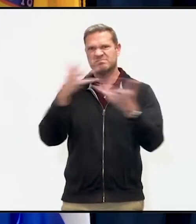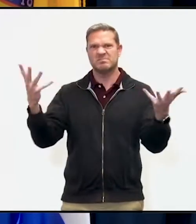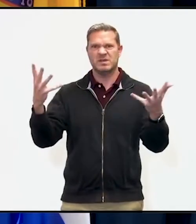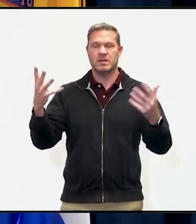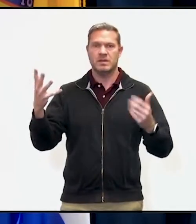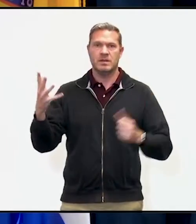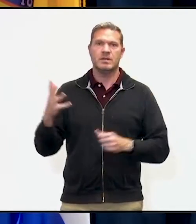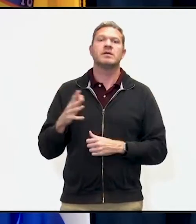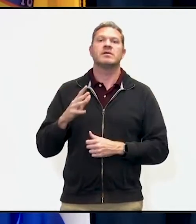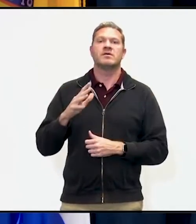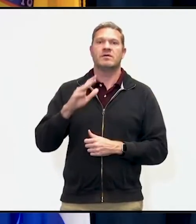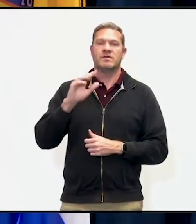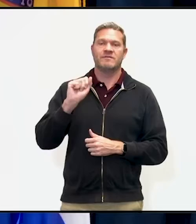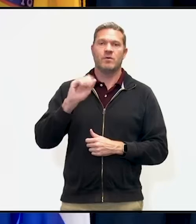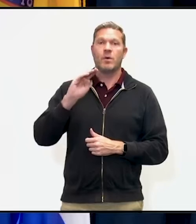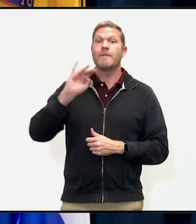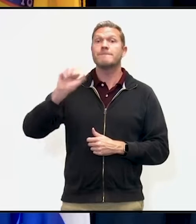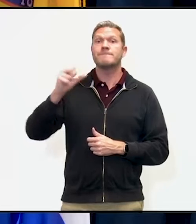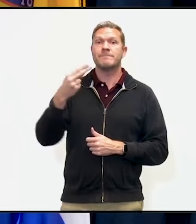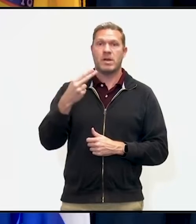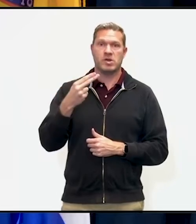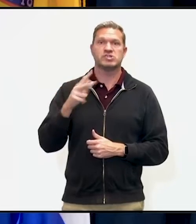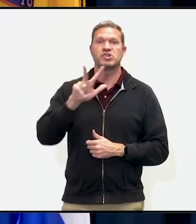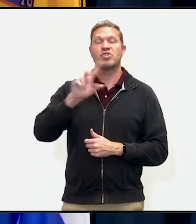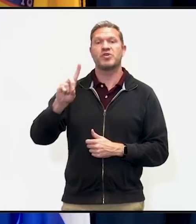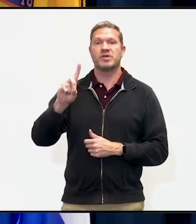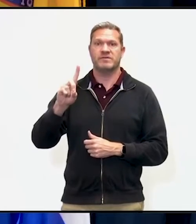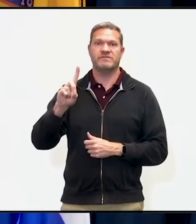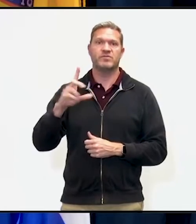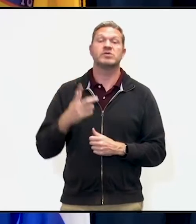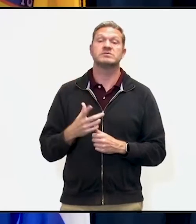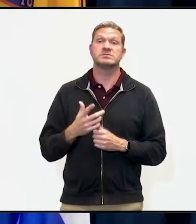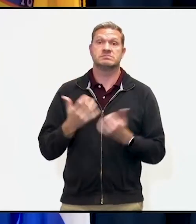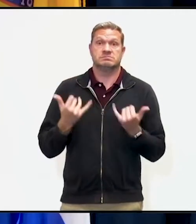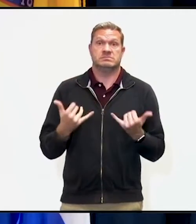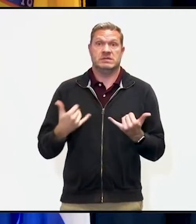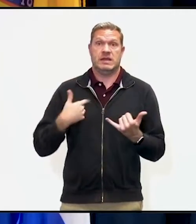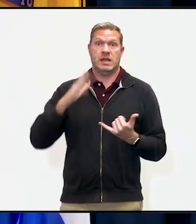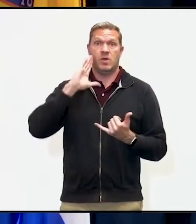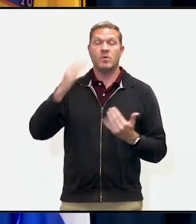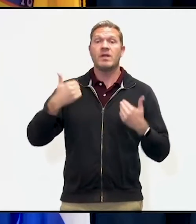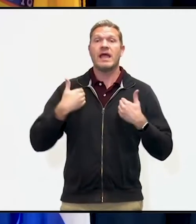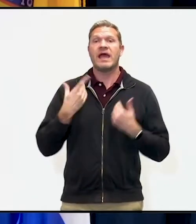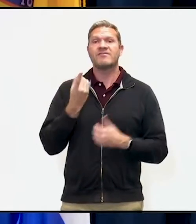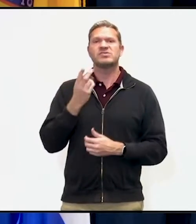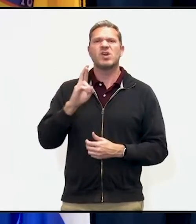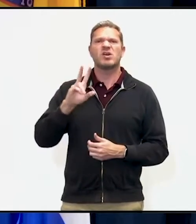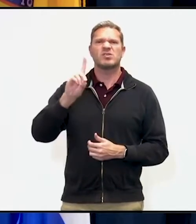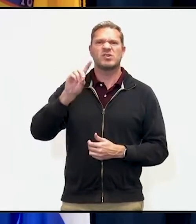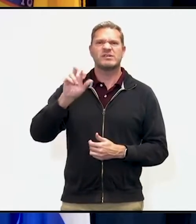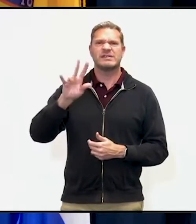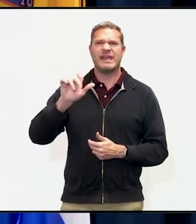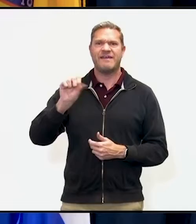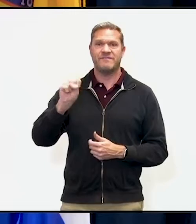I'm joined by Doctor Anissa Davis who is of course our city Health officer who will make some remarks and also be able to answer any questions.